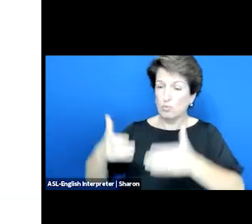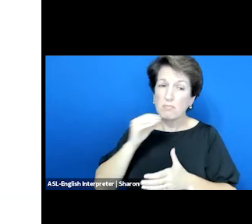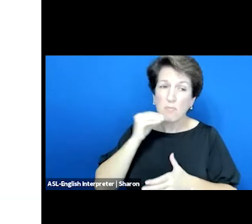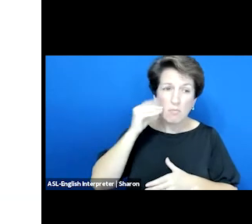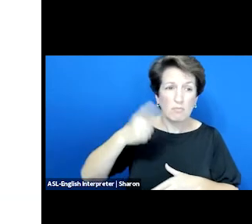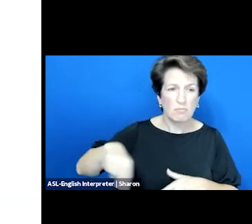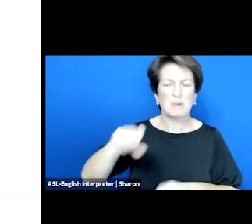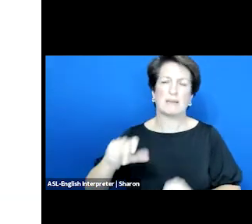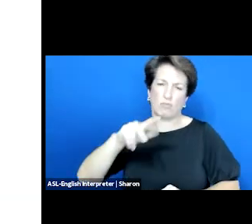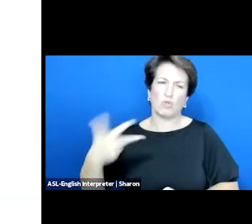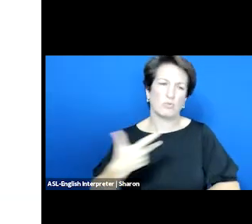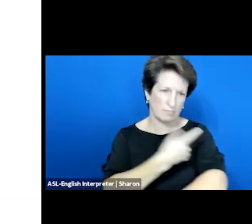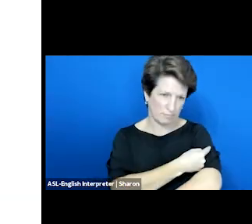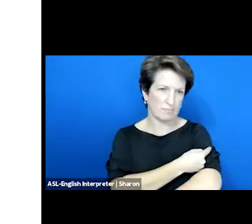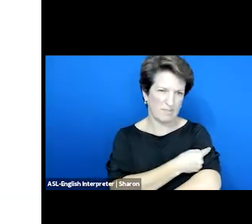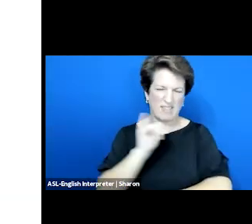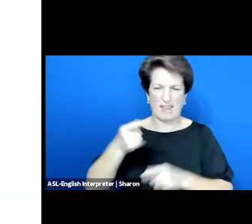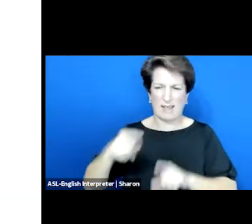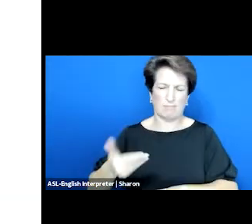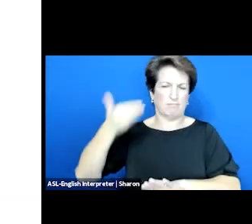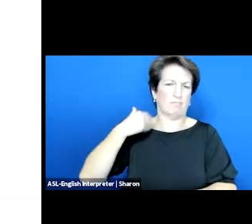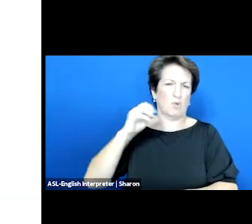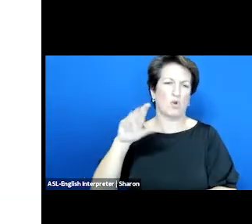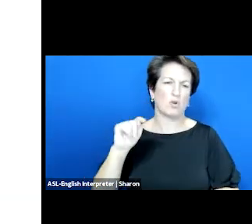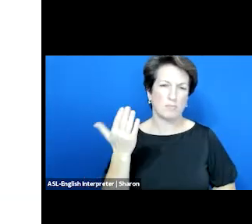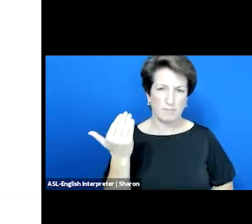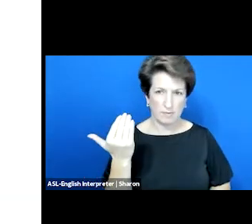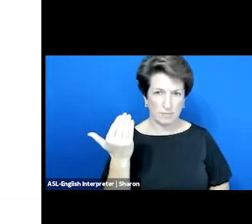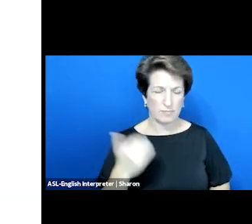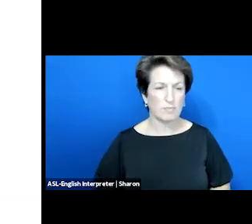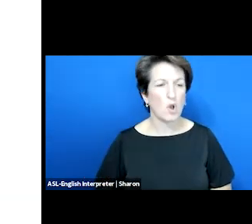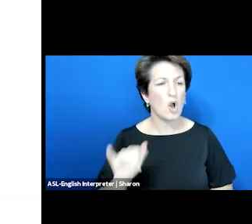There's also another link from the Ministry of health for a third dose